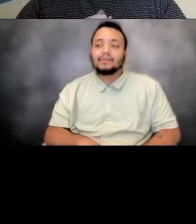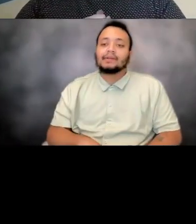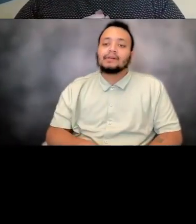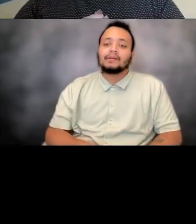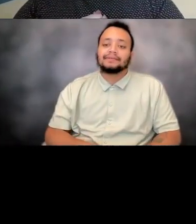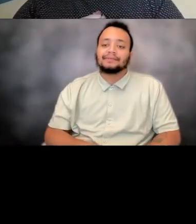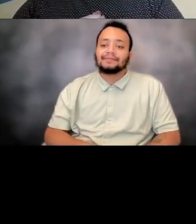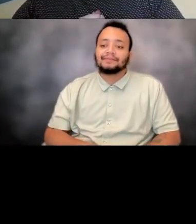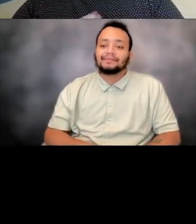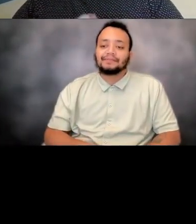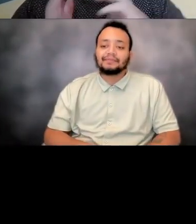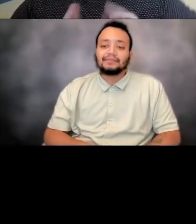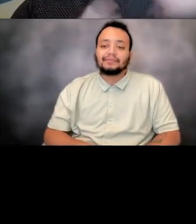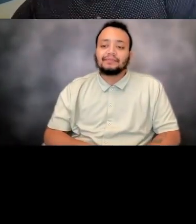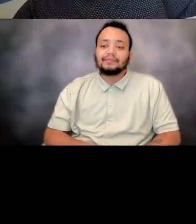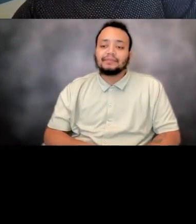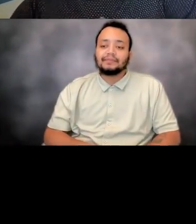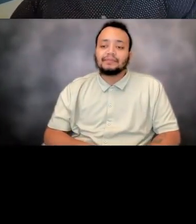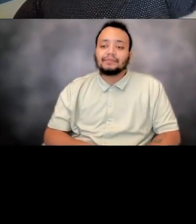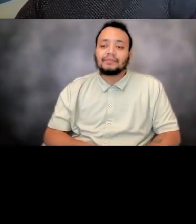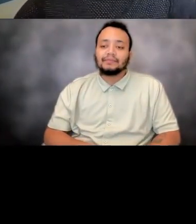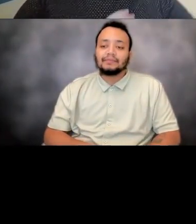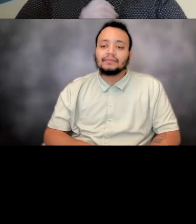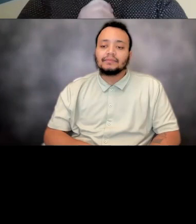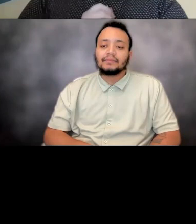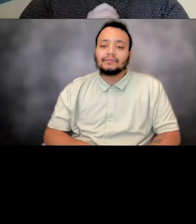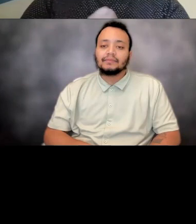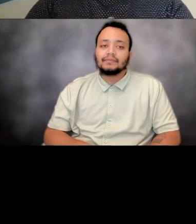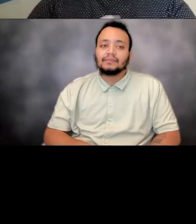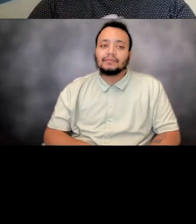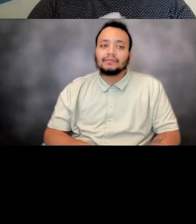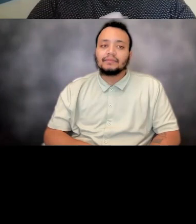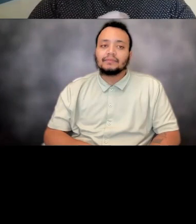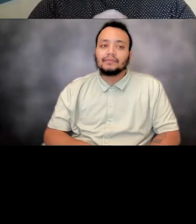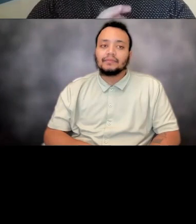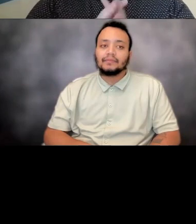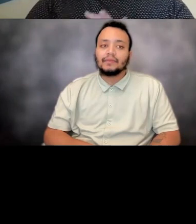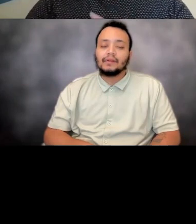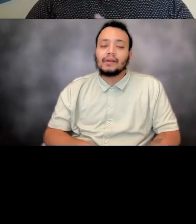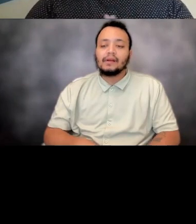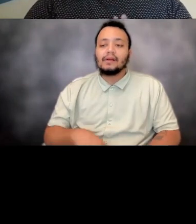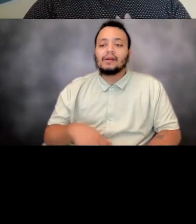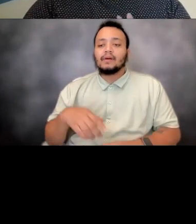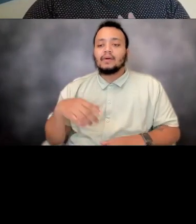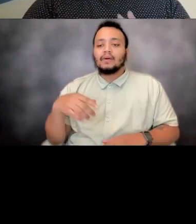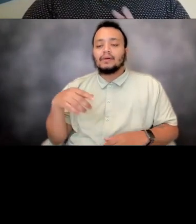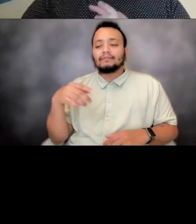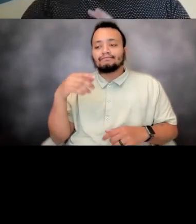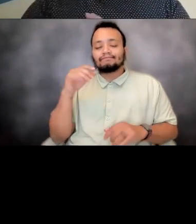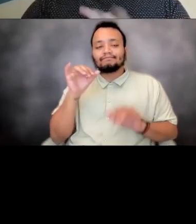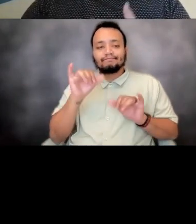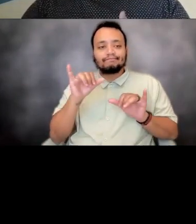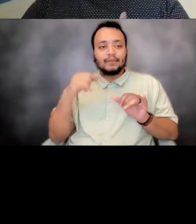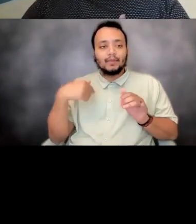we weren't explicitly looking for folks under the age of 18, but we'll make sure that we value and hear